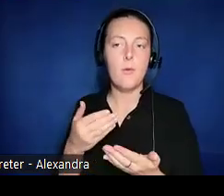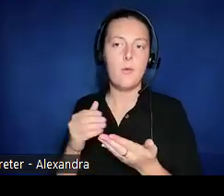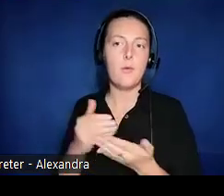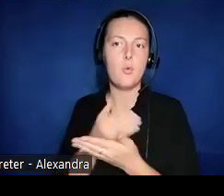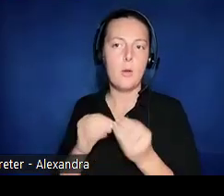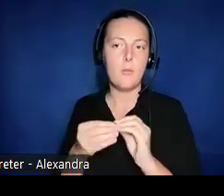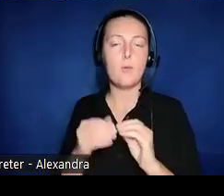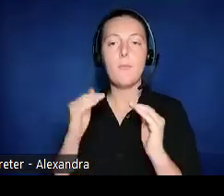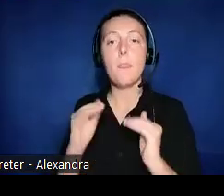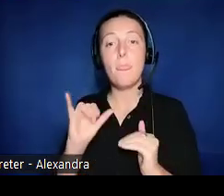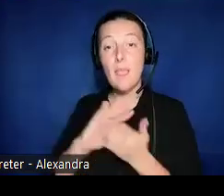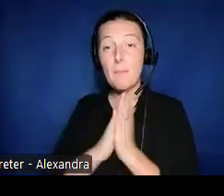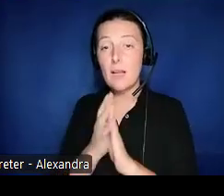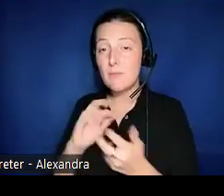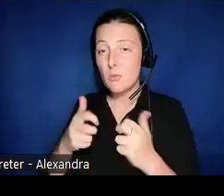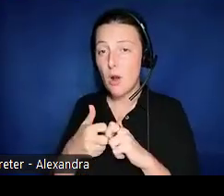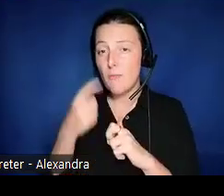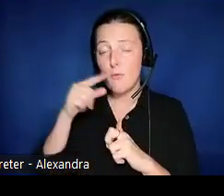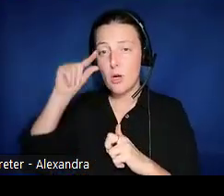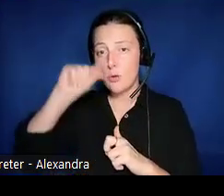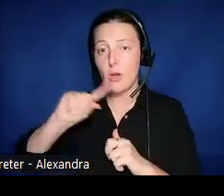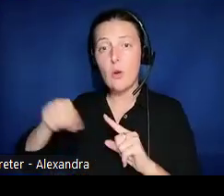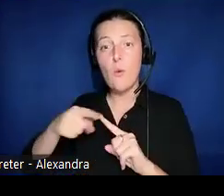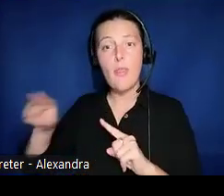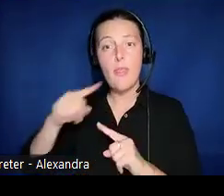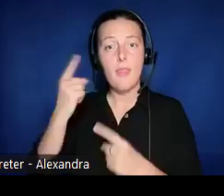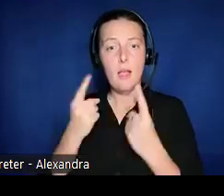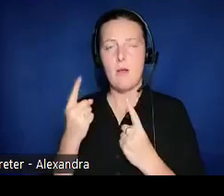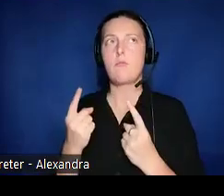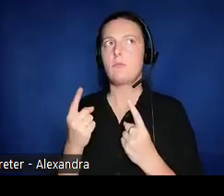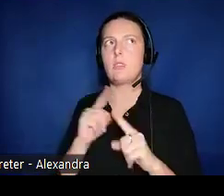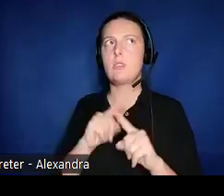through uh what different kinds of numbers there might be in the universe. So this is another